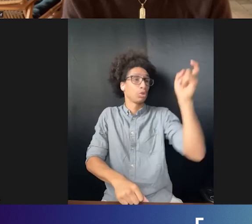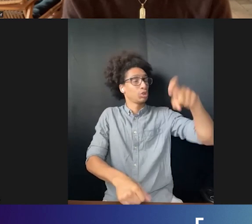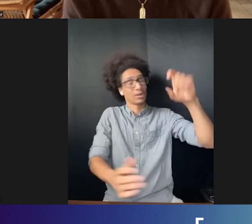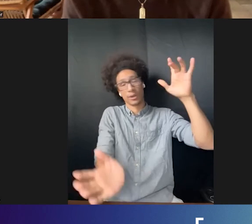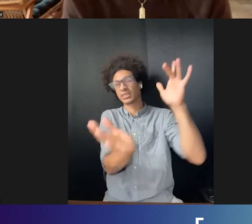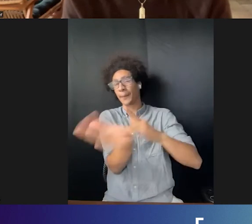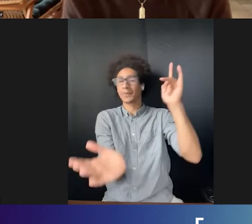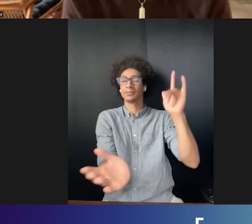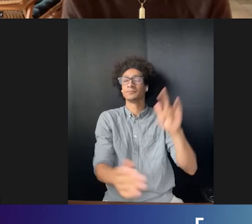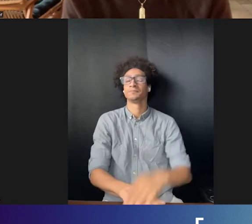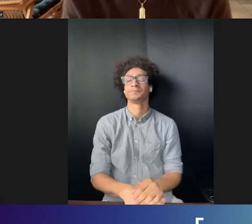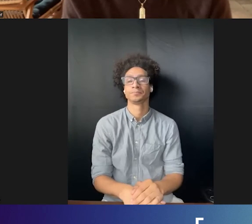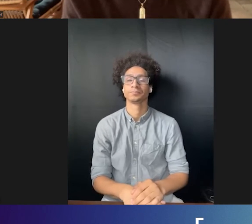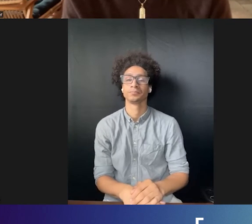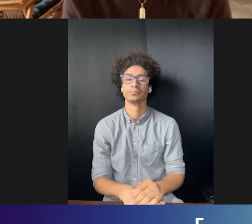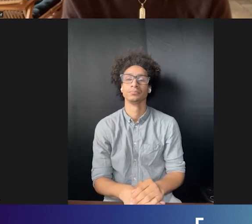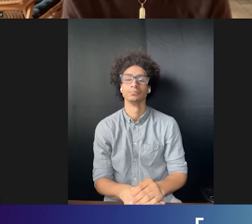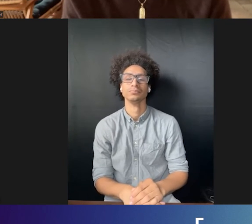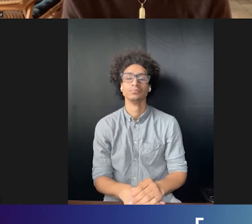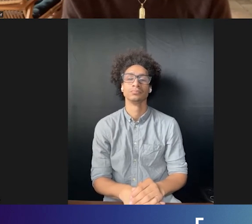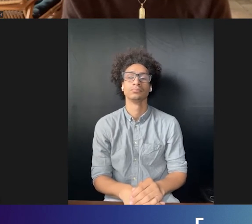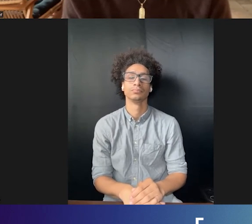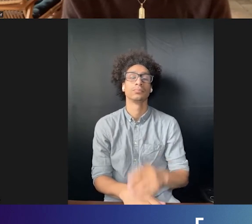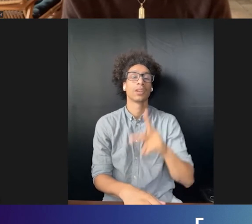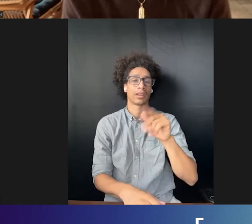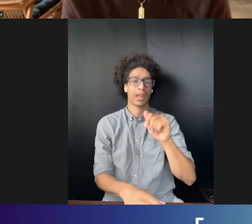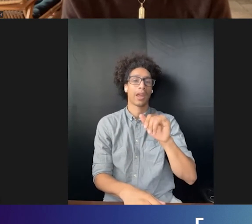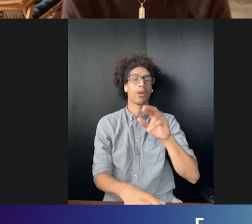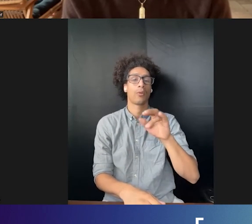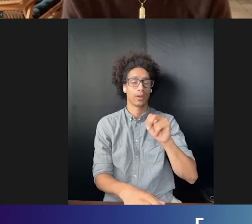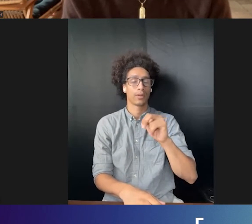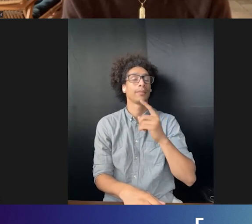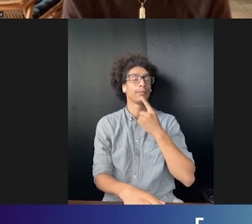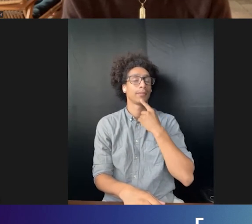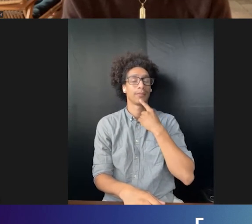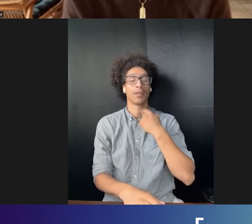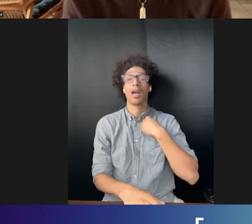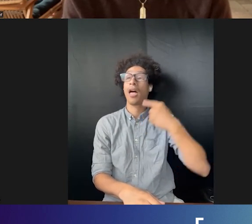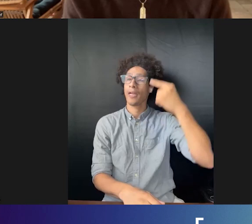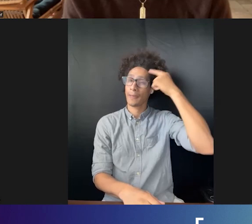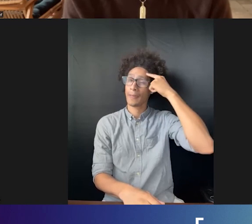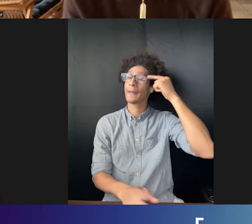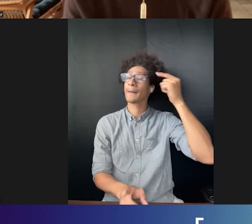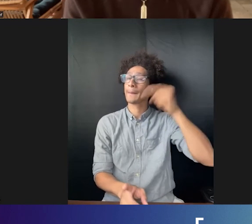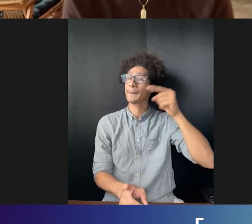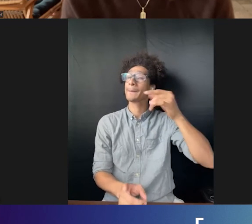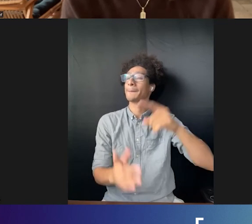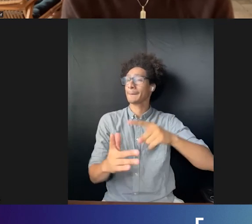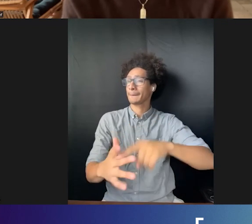Yeah. I think that there seems to be a trend back towards TV where. Just anecdotally,